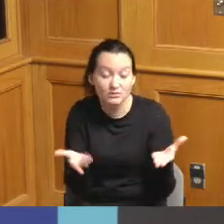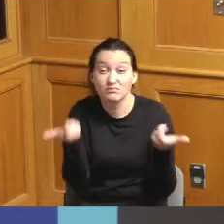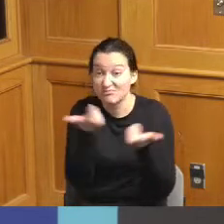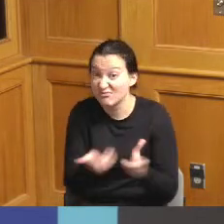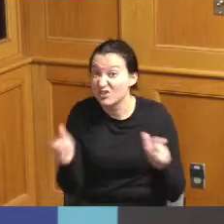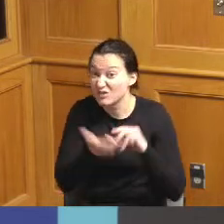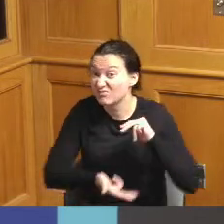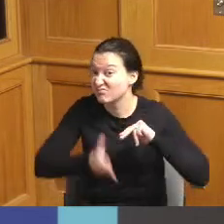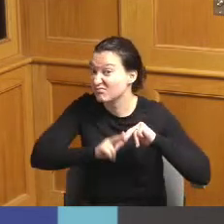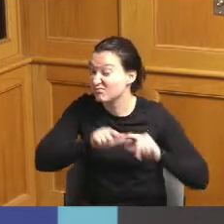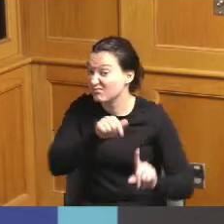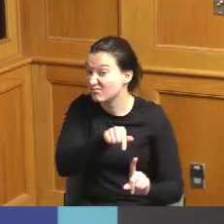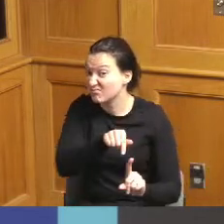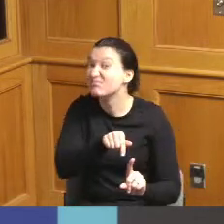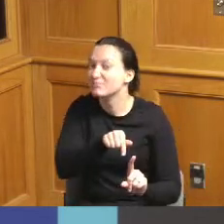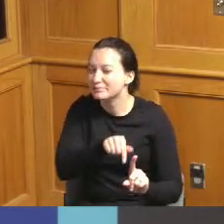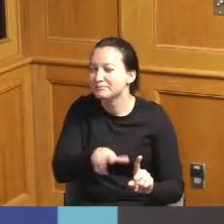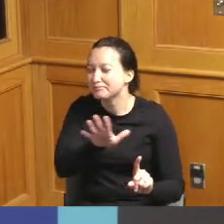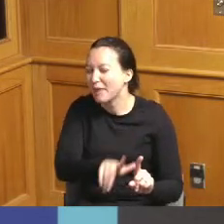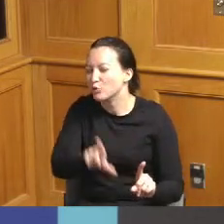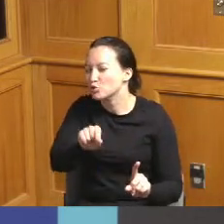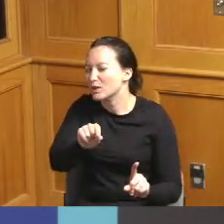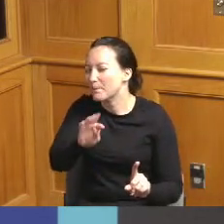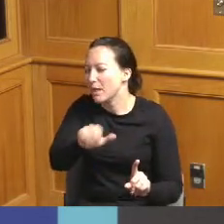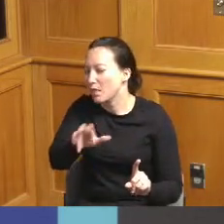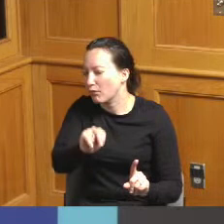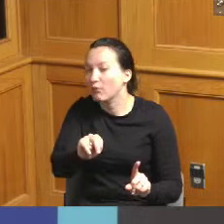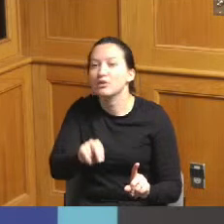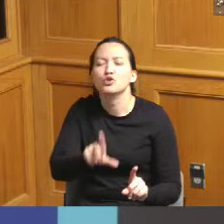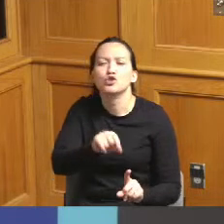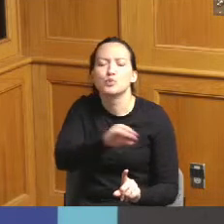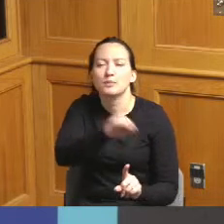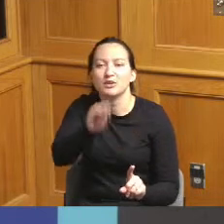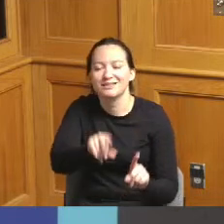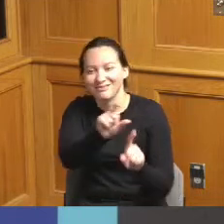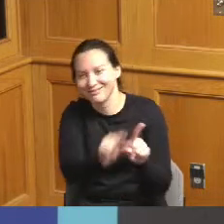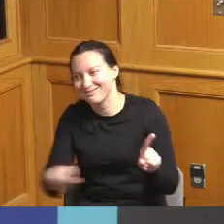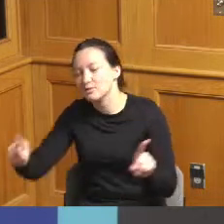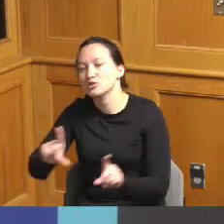increase you'll see there close to 20 million dollars 20 percent of the 2023 budget requests